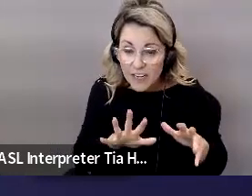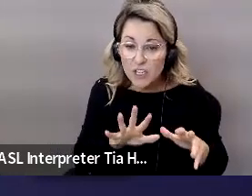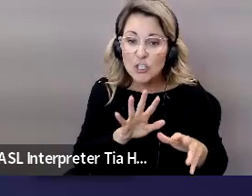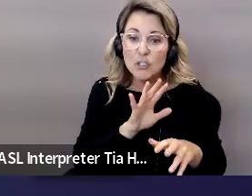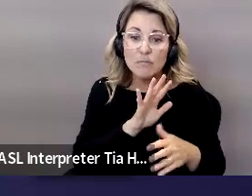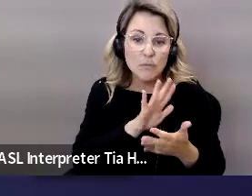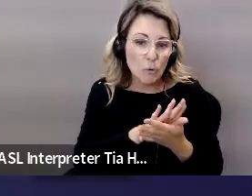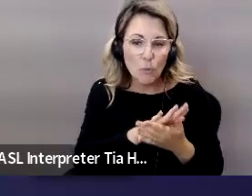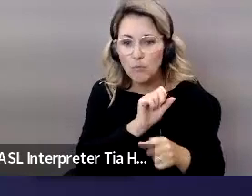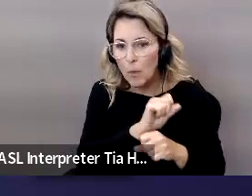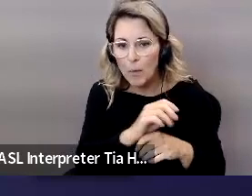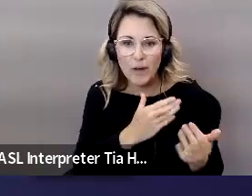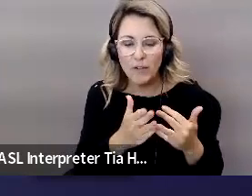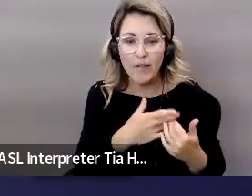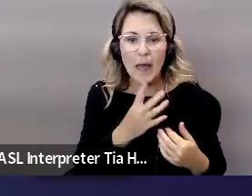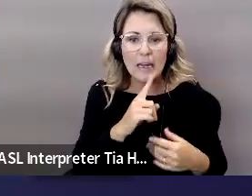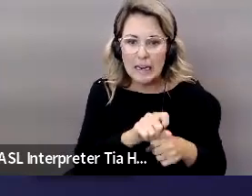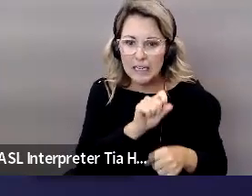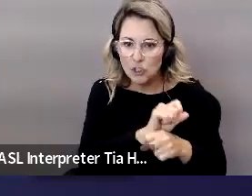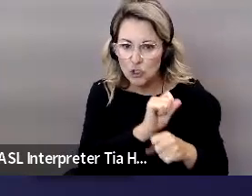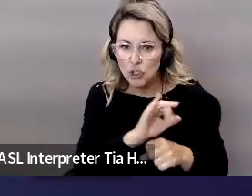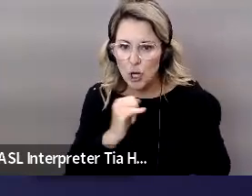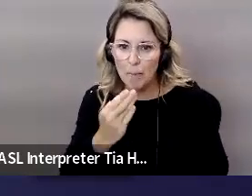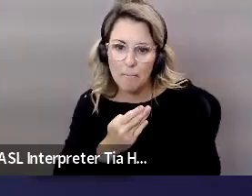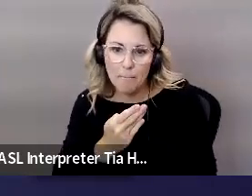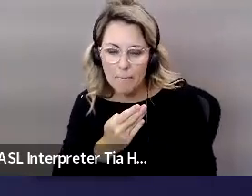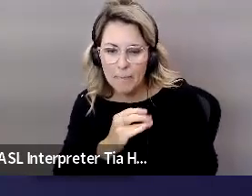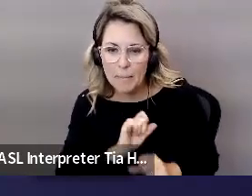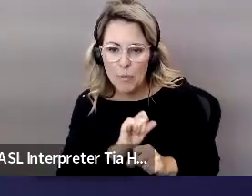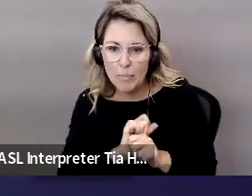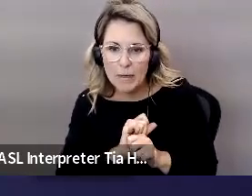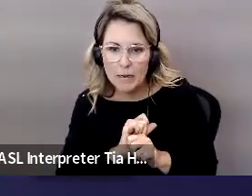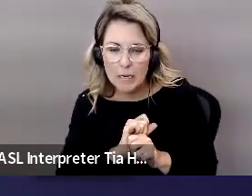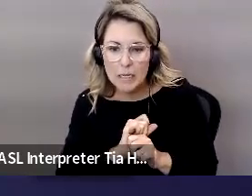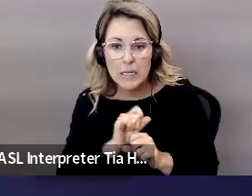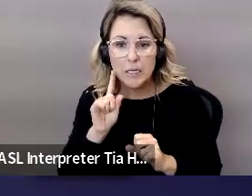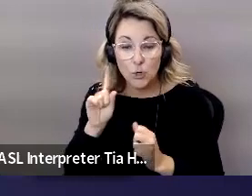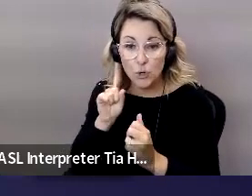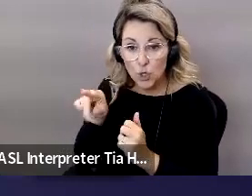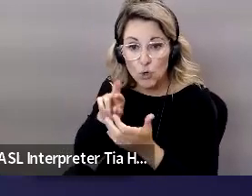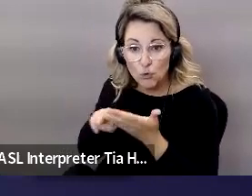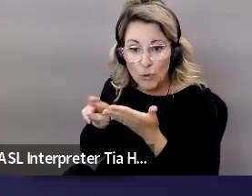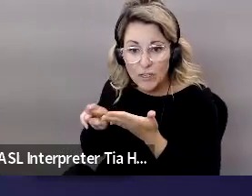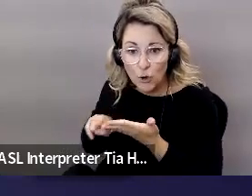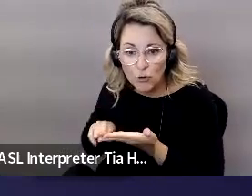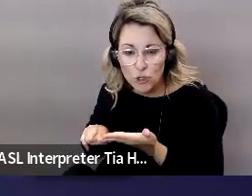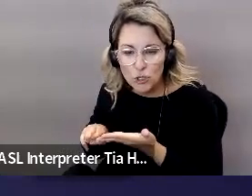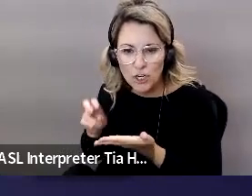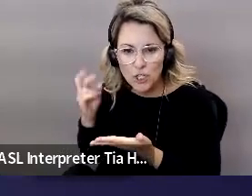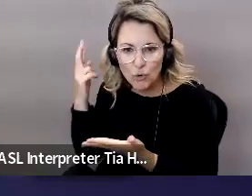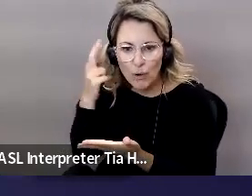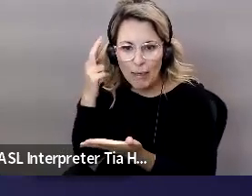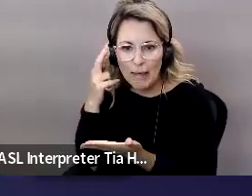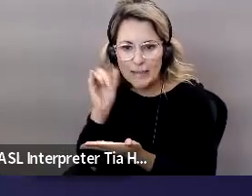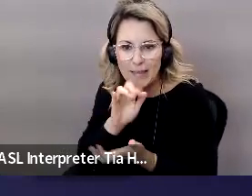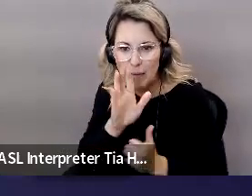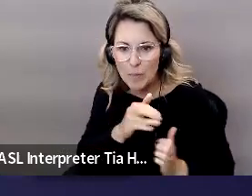be proven wrong by the data. And you have to first get all the facts in order and then you begin the